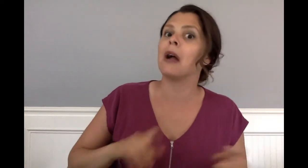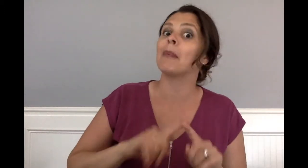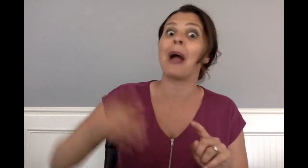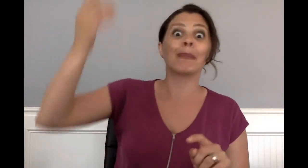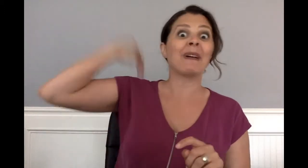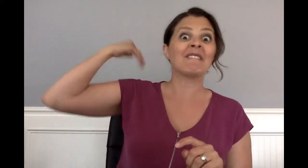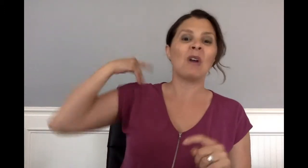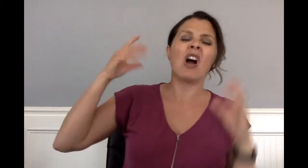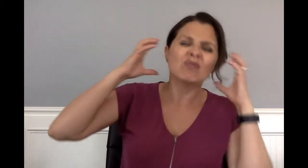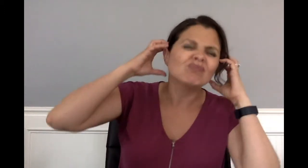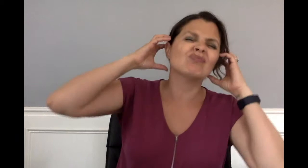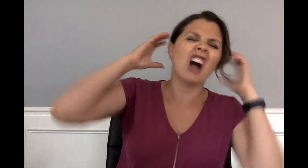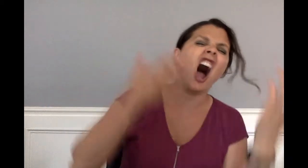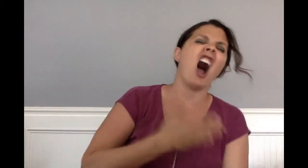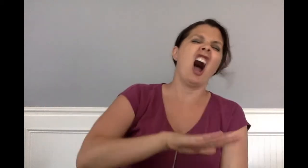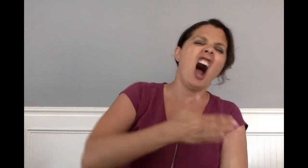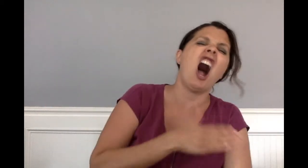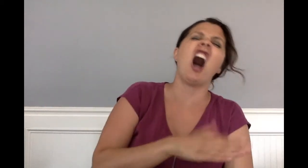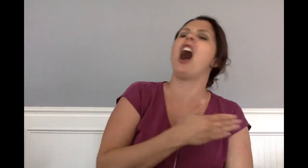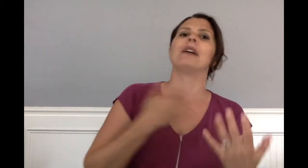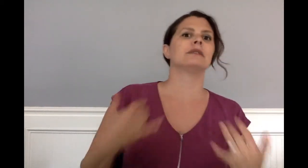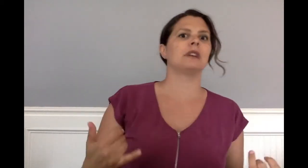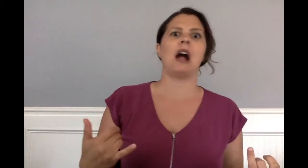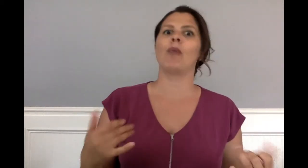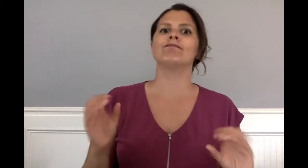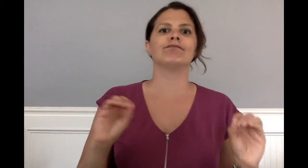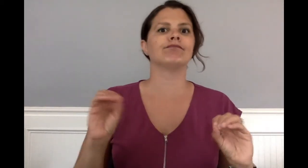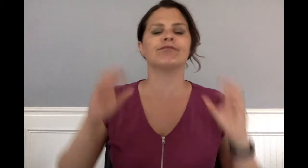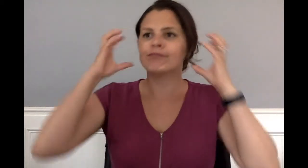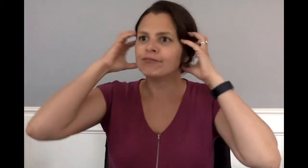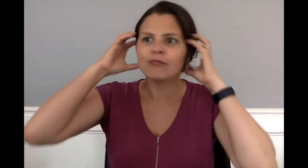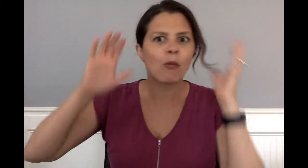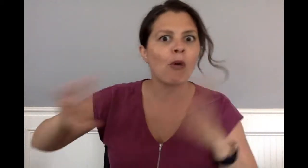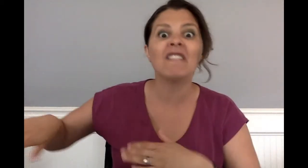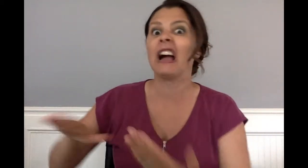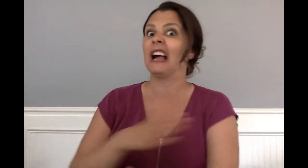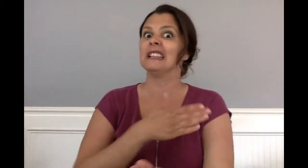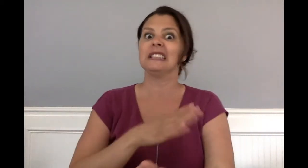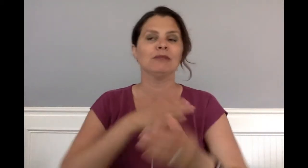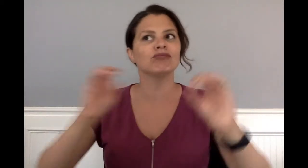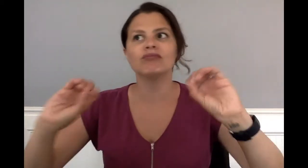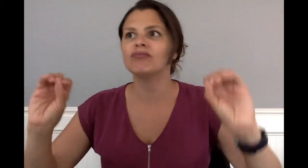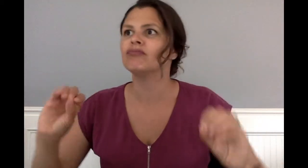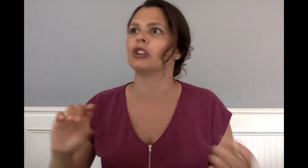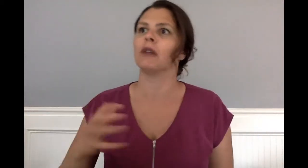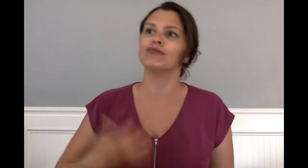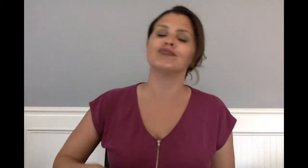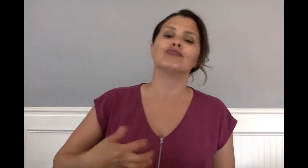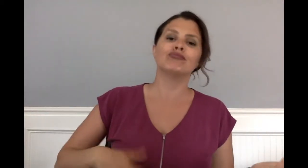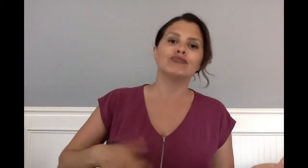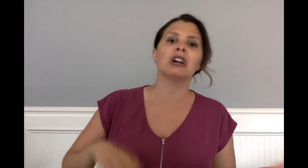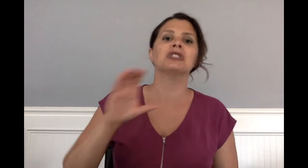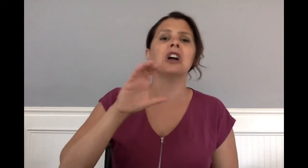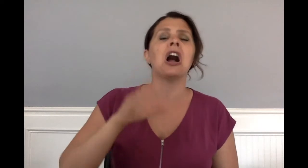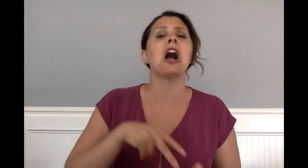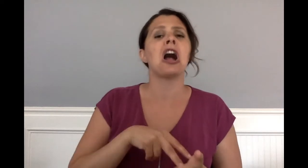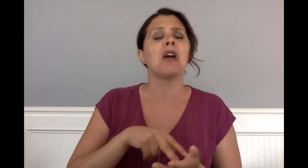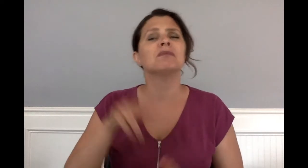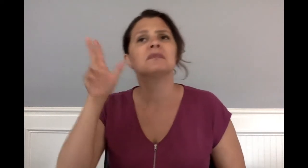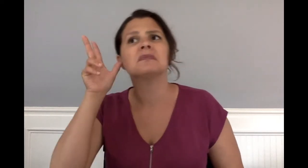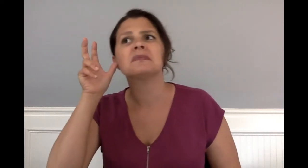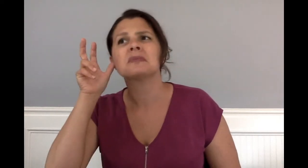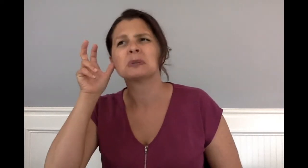Today he wasn’t singing and he didn’t have headphones on. Charlie stood outside and listened.